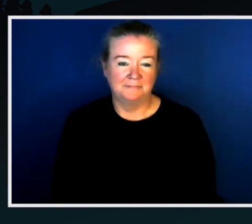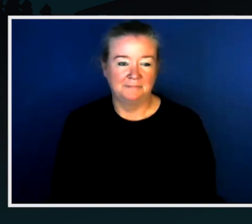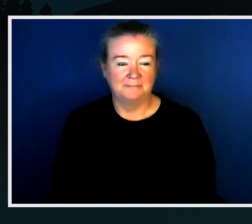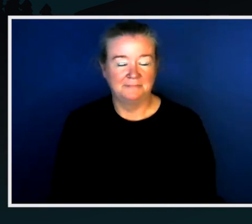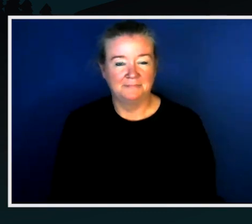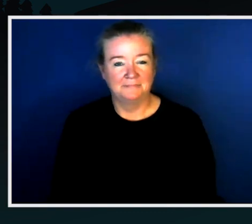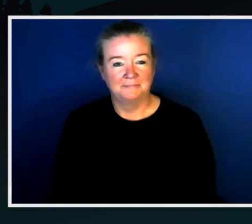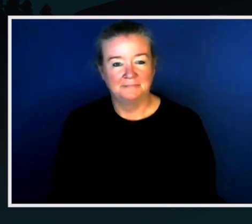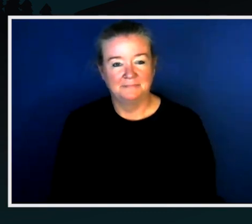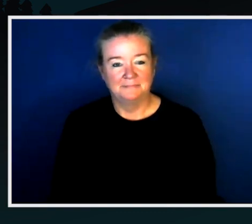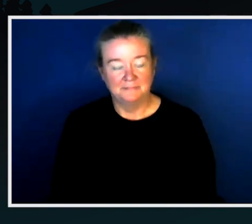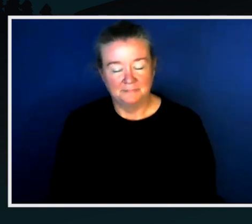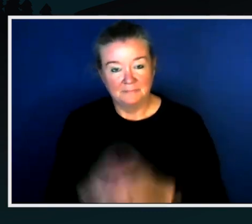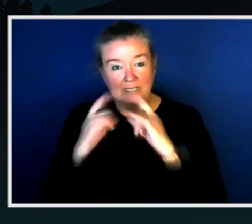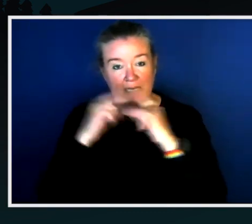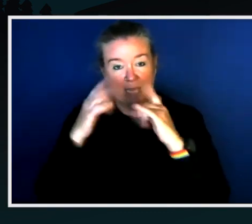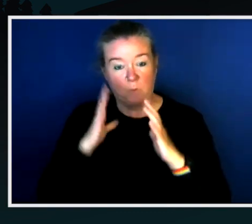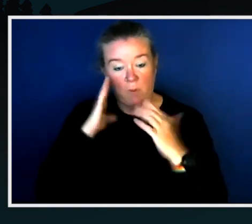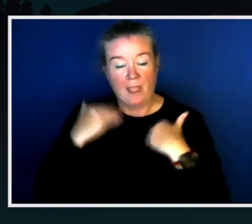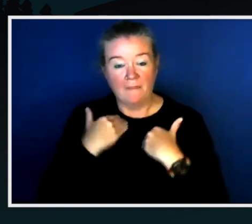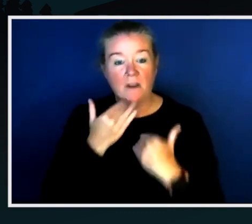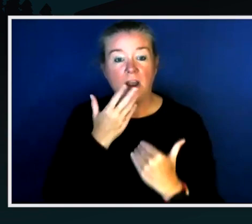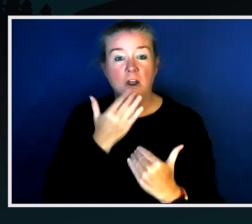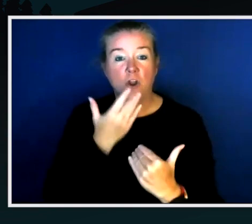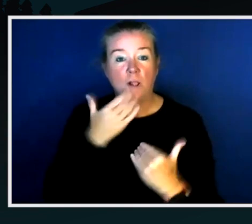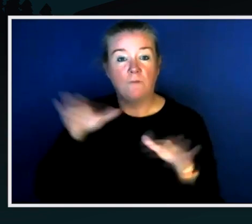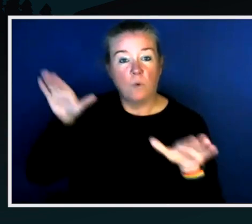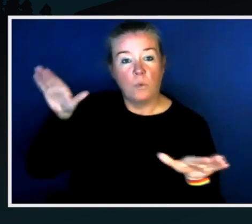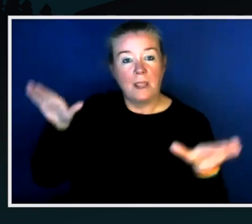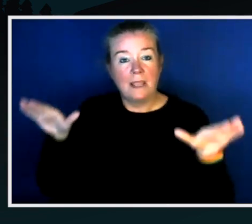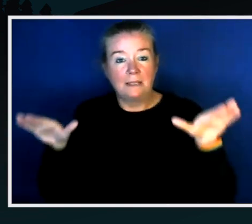Campers attach colorful wings to help propel their rockets into the air.